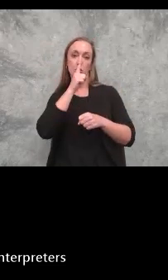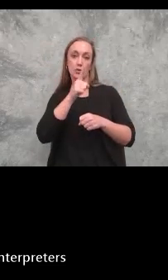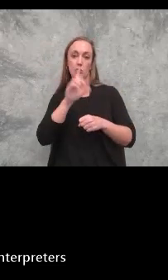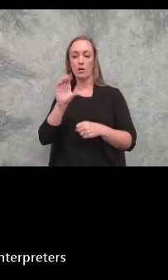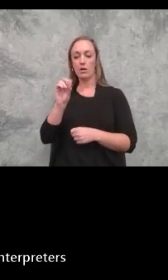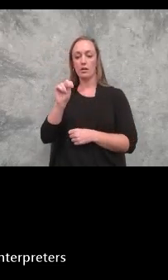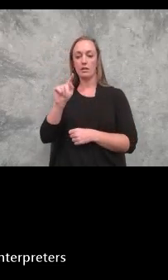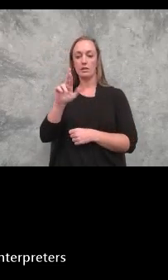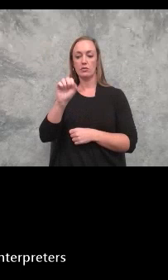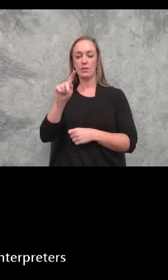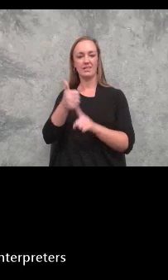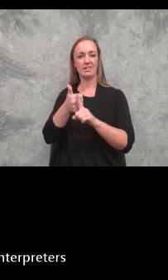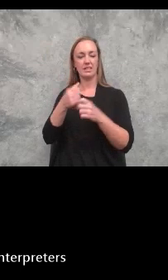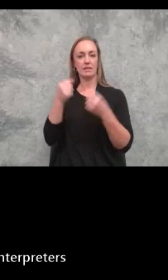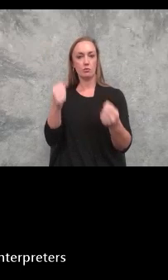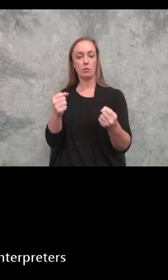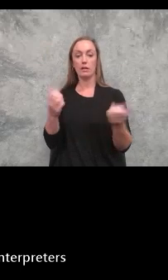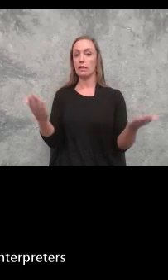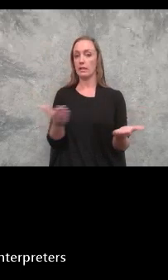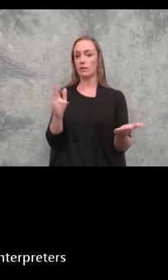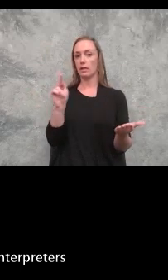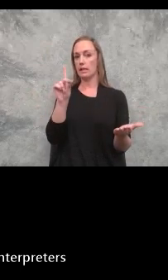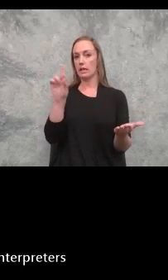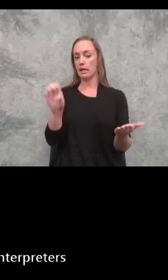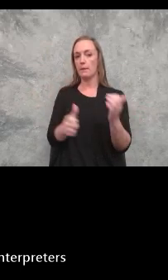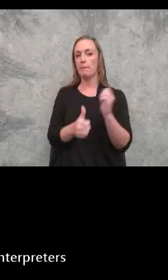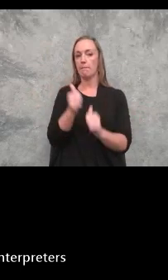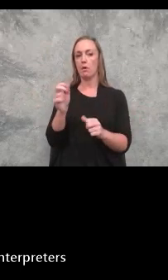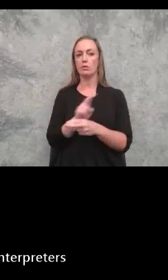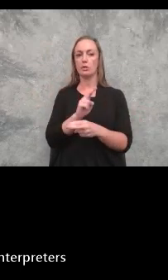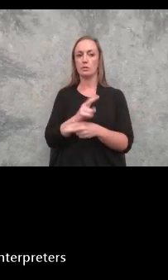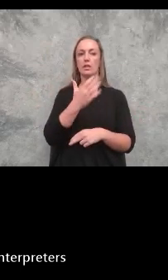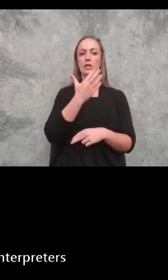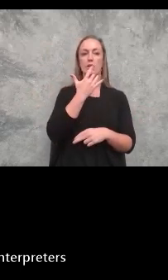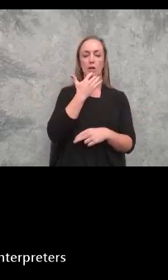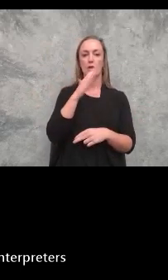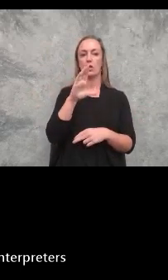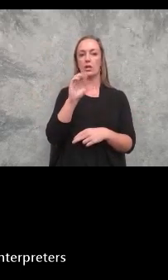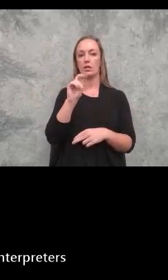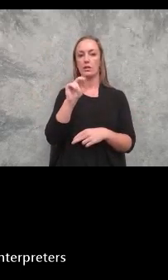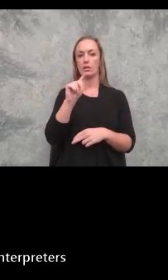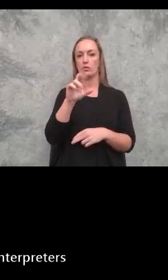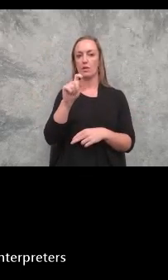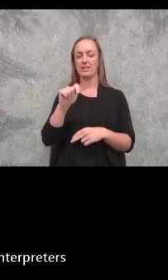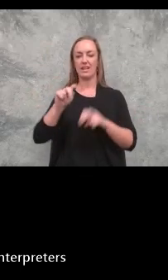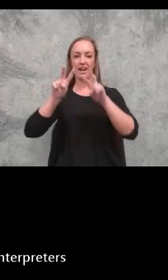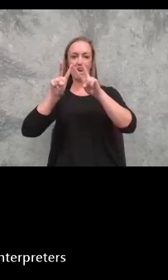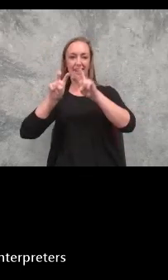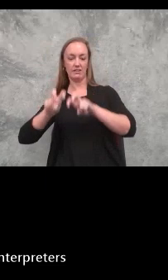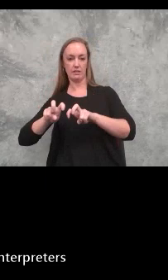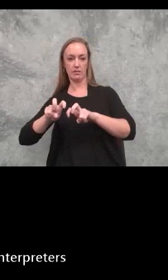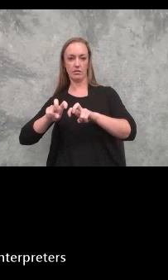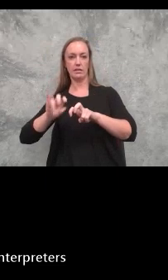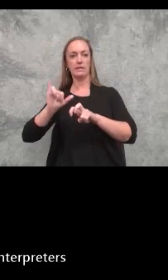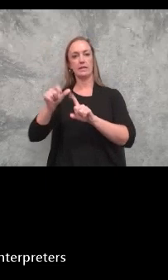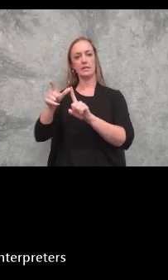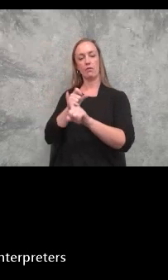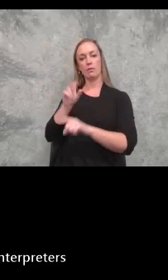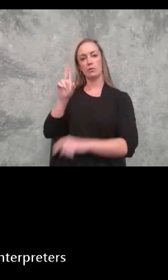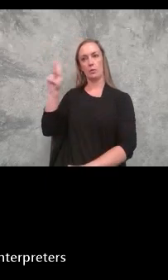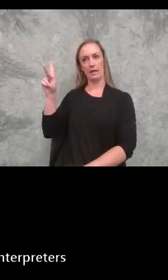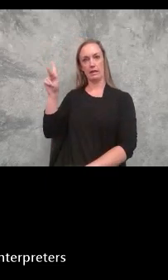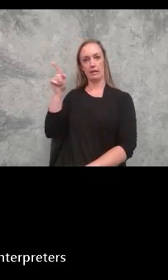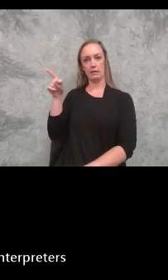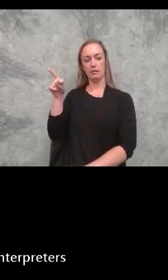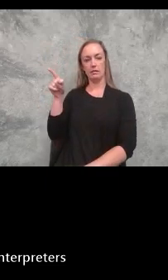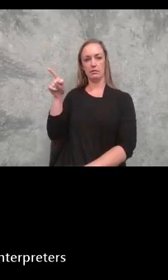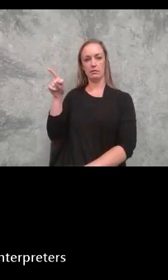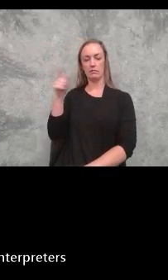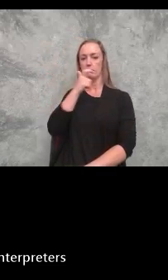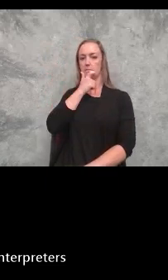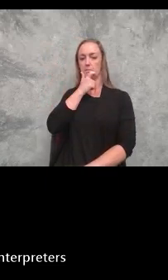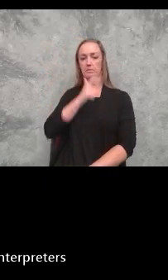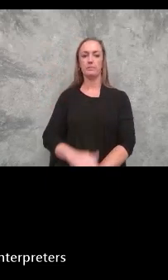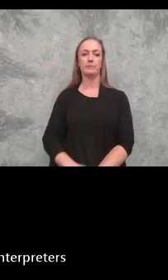strong. Here at KDE, most of us use color contrast analyzer which is out of the United Kingdom. Think